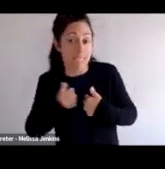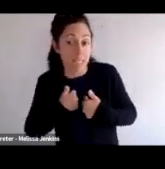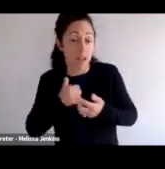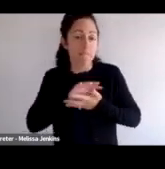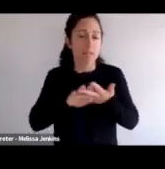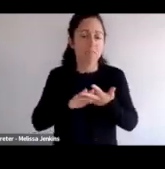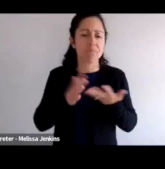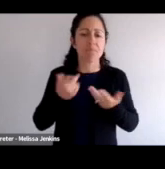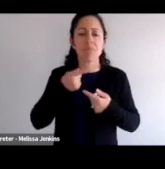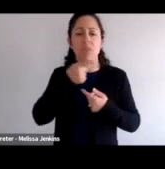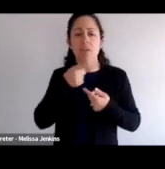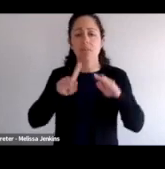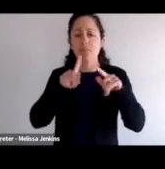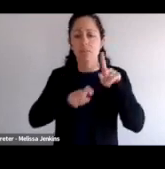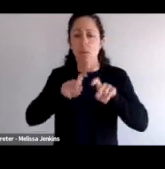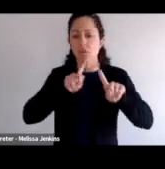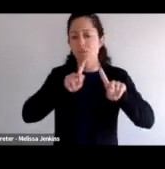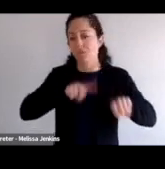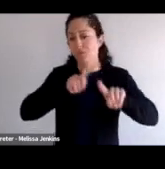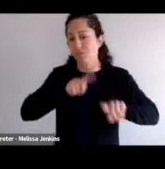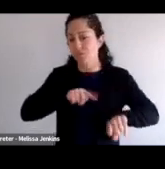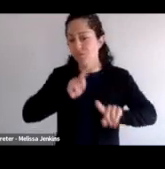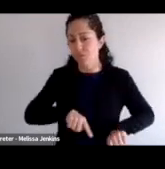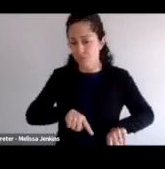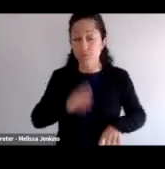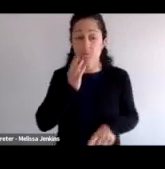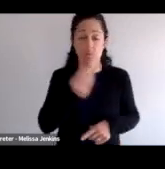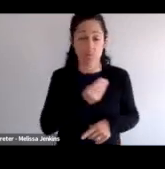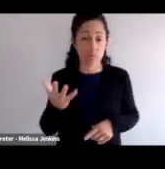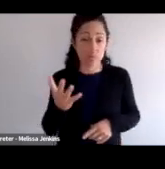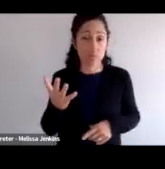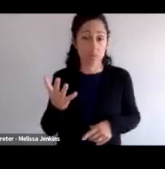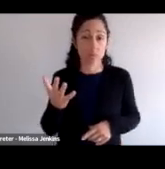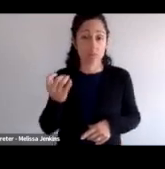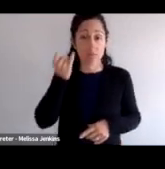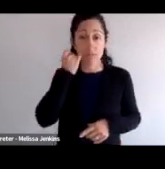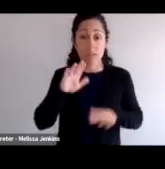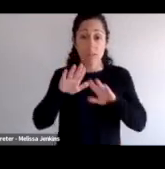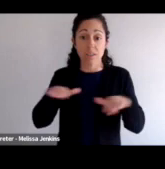I just want to note that all biological parents of underage children with Usher syndrome